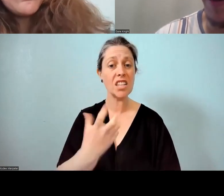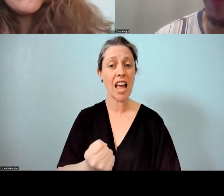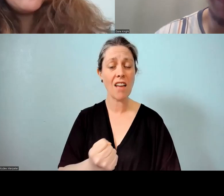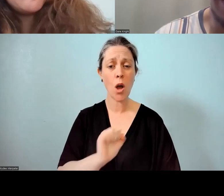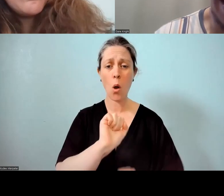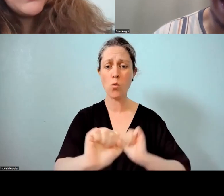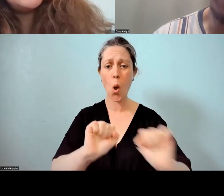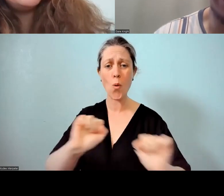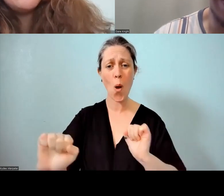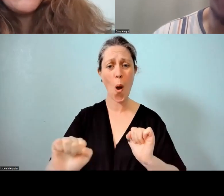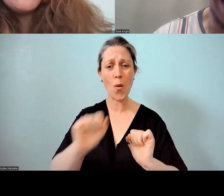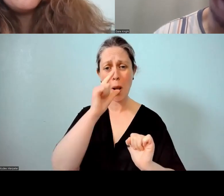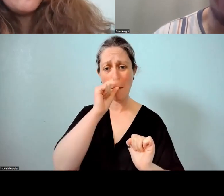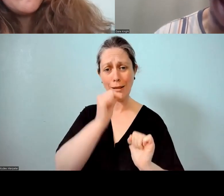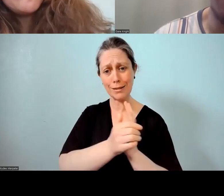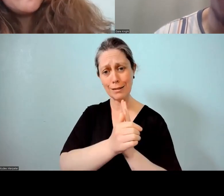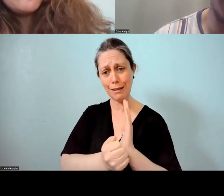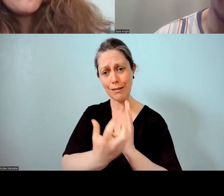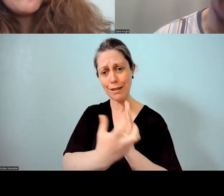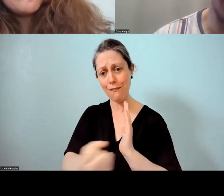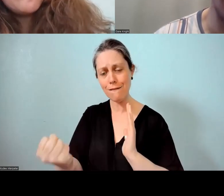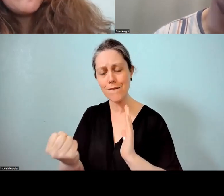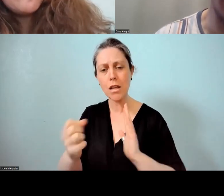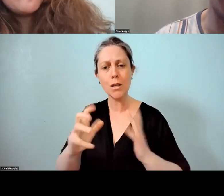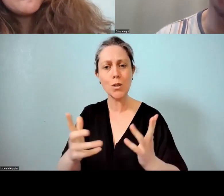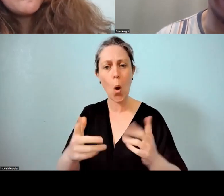so enabling them to have as normal of an experience